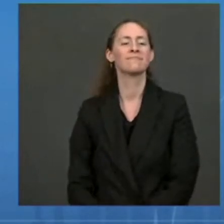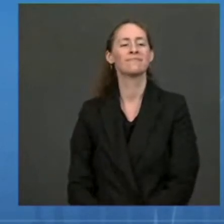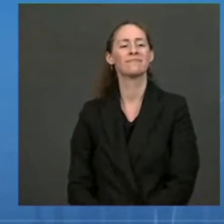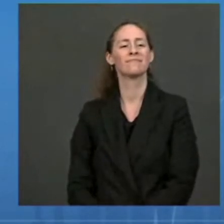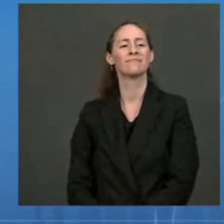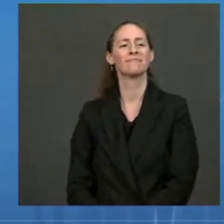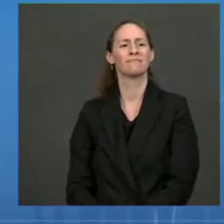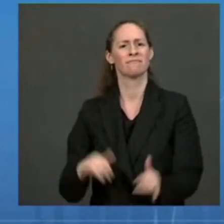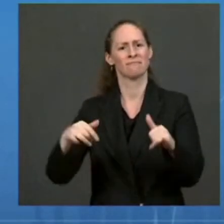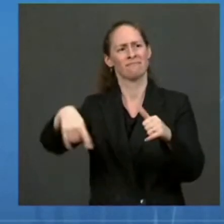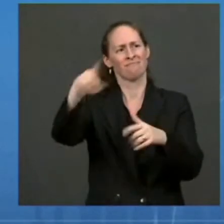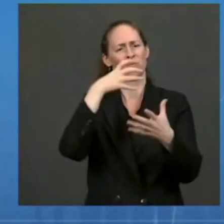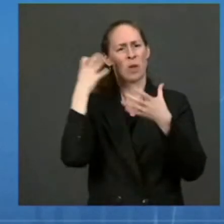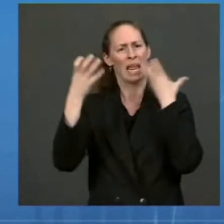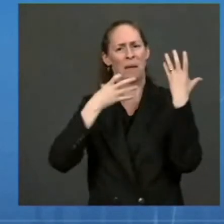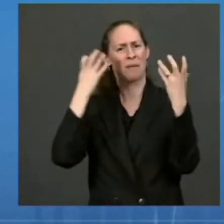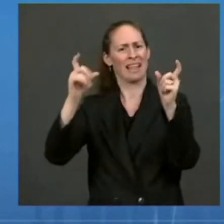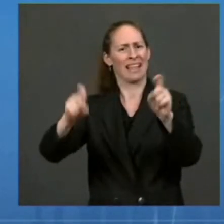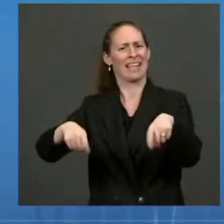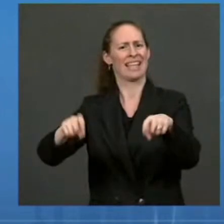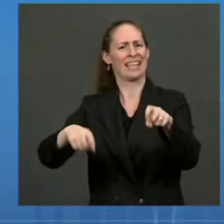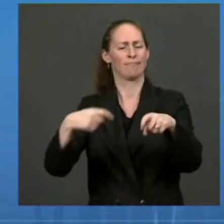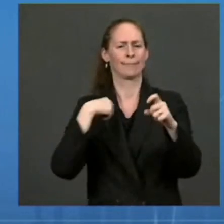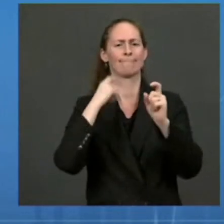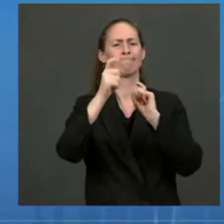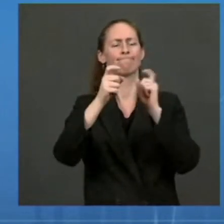EMPHASIZE DONATE, TO THOSE 100 COUNTRIES THAT ARE MOST IN